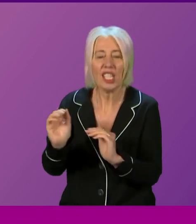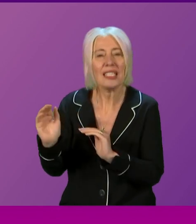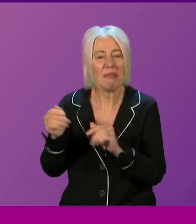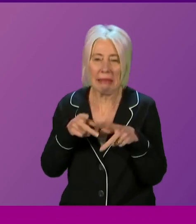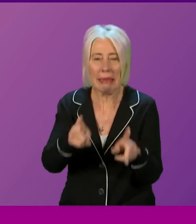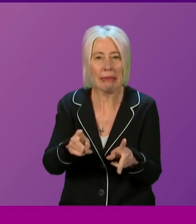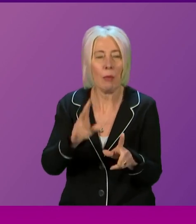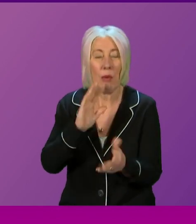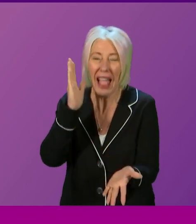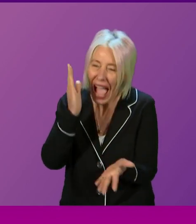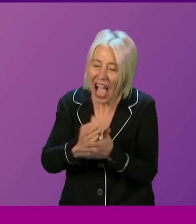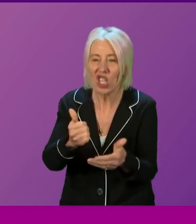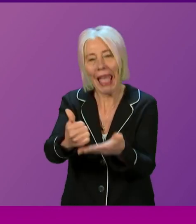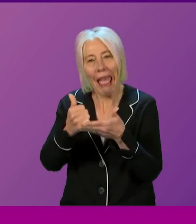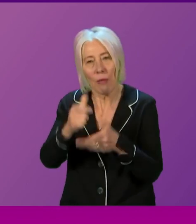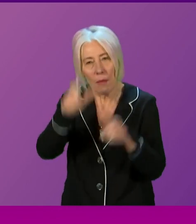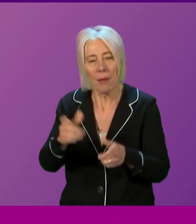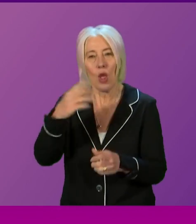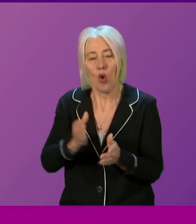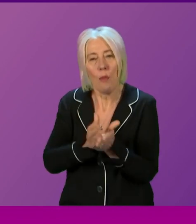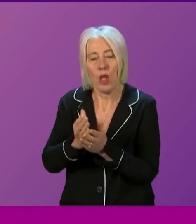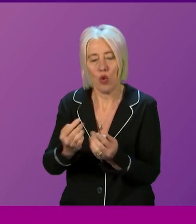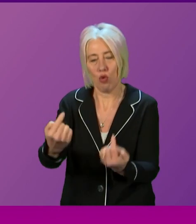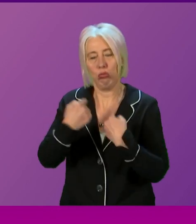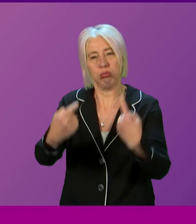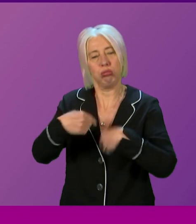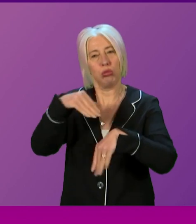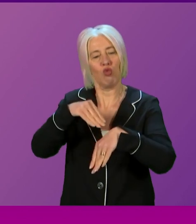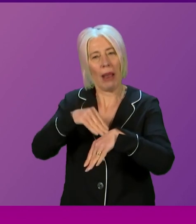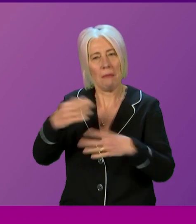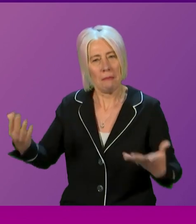victims of crime?